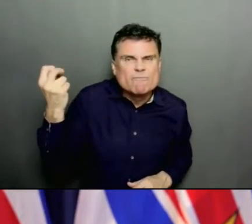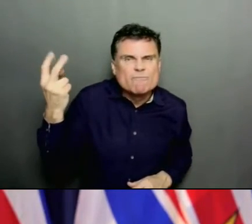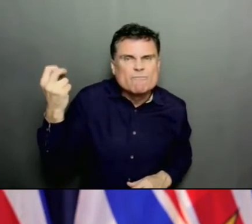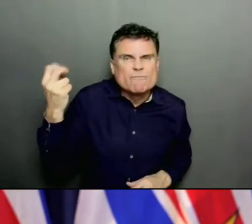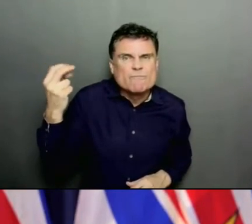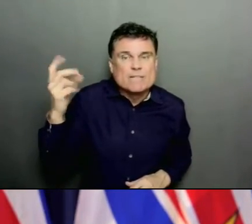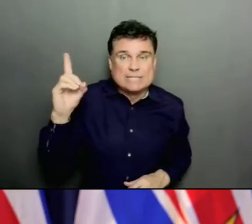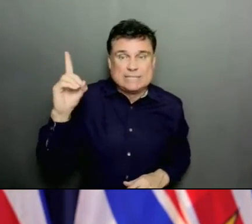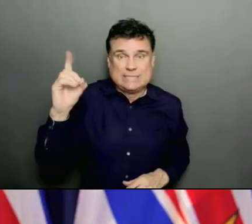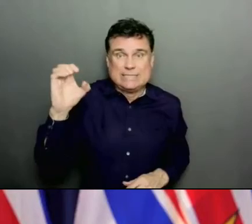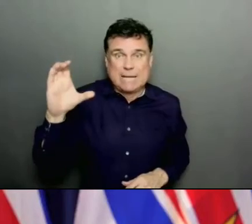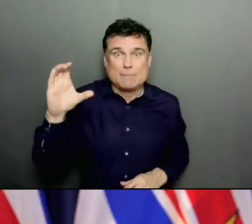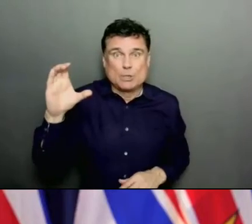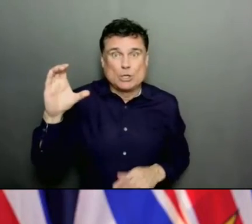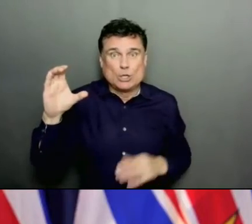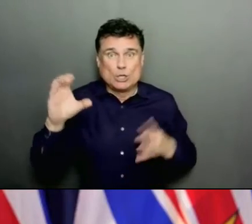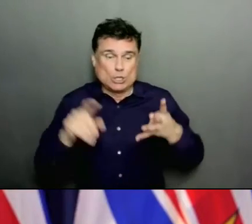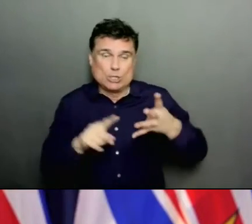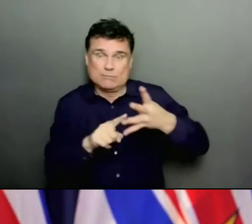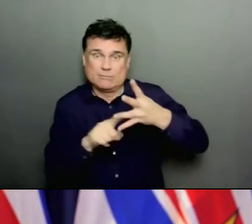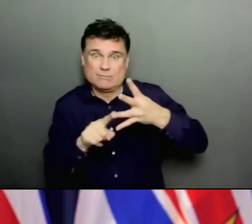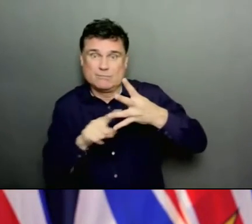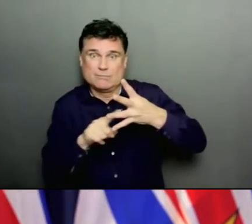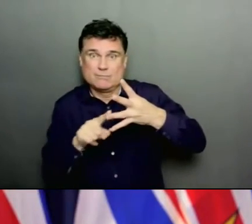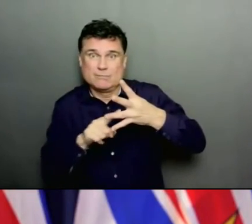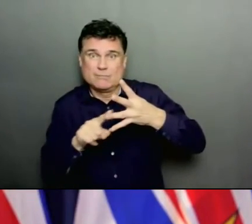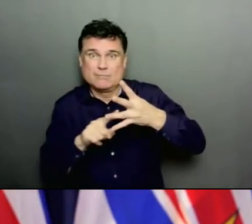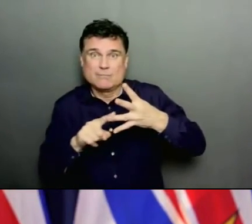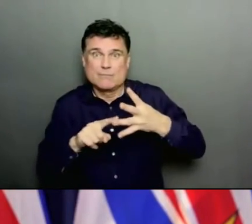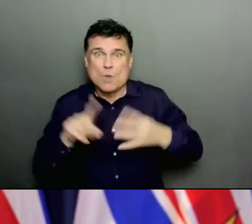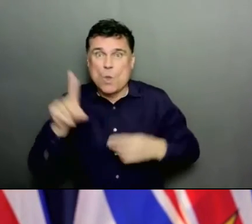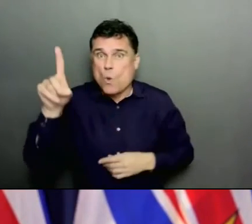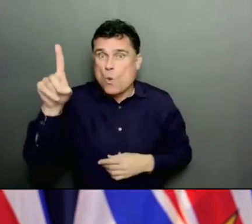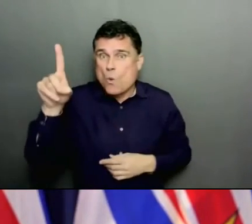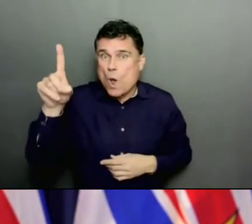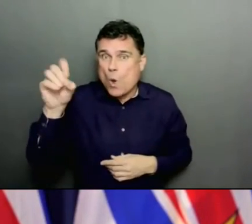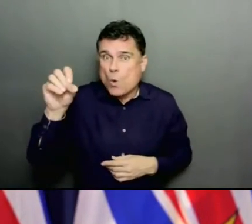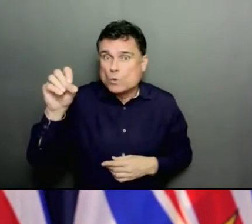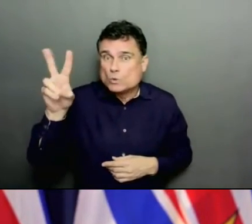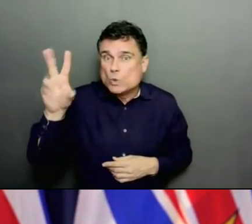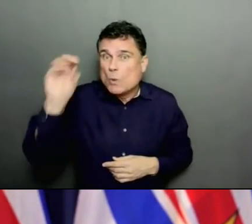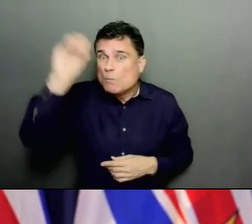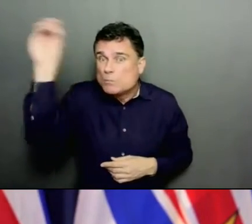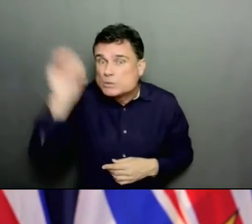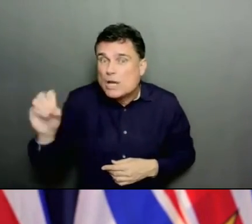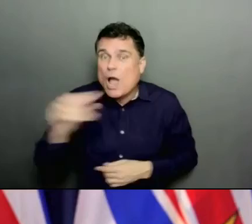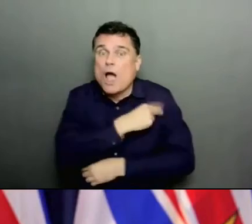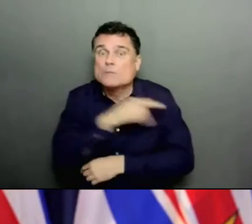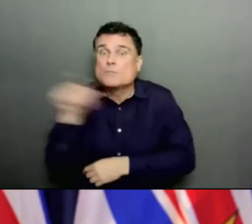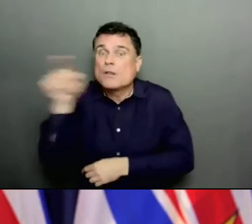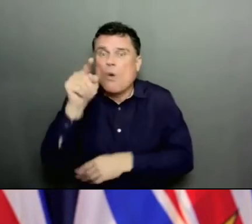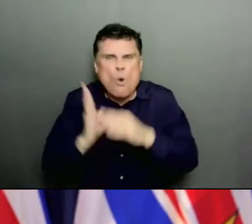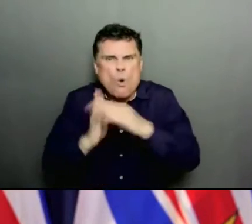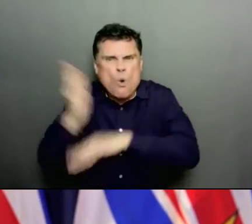way to manage a pandemic, that is significant. we have surge bed capacity. If you